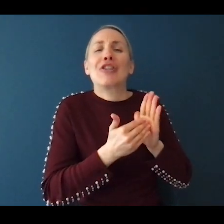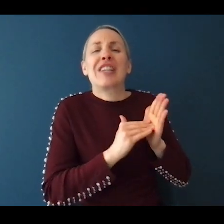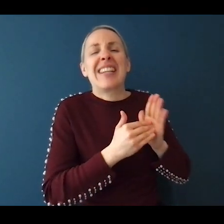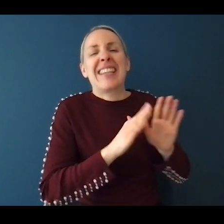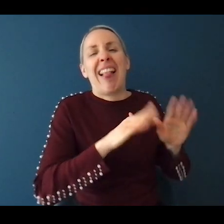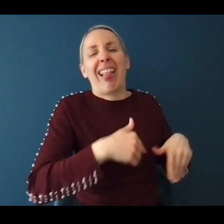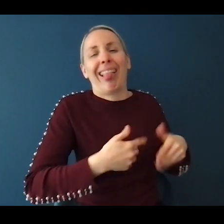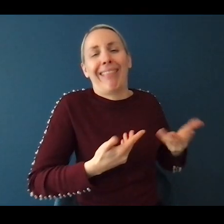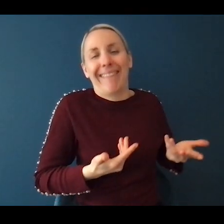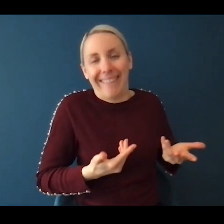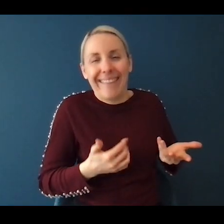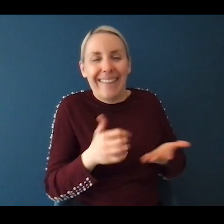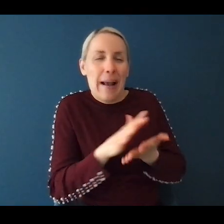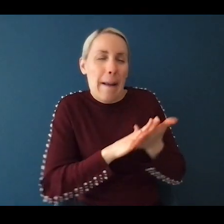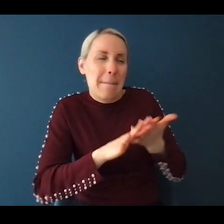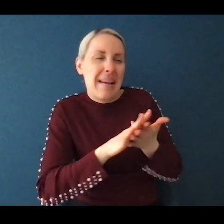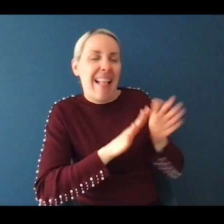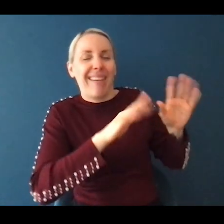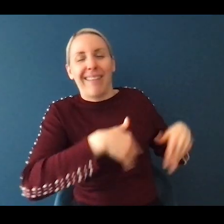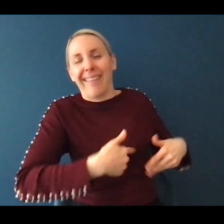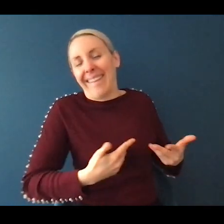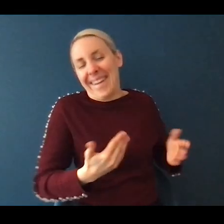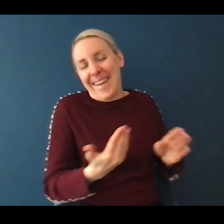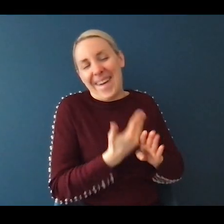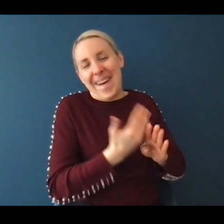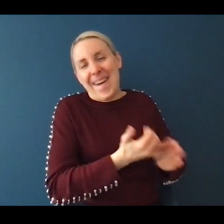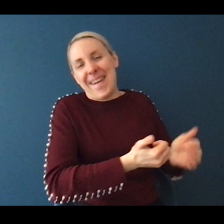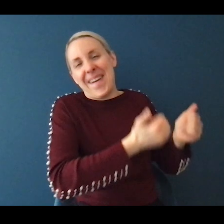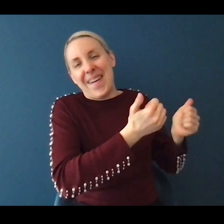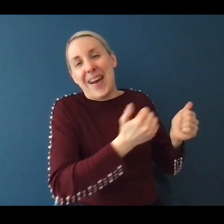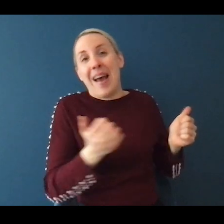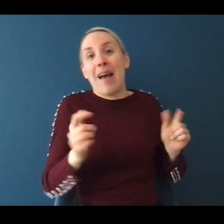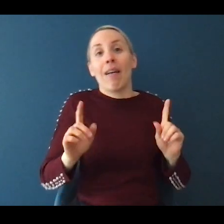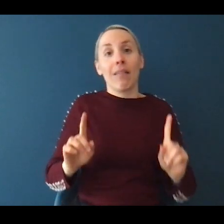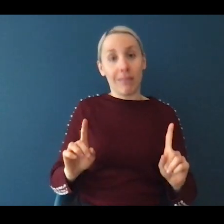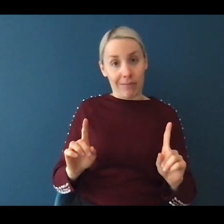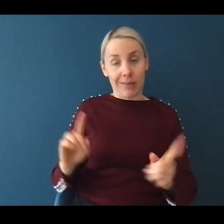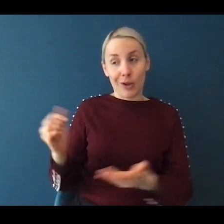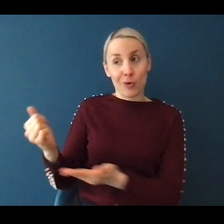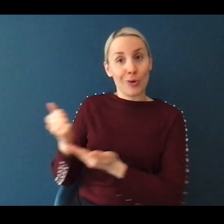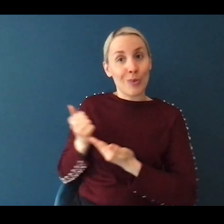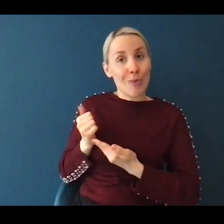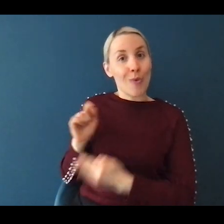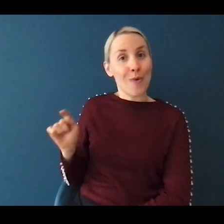but I felt like at least I had that kind of support with whom I could get some kind of